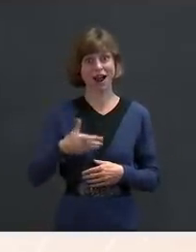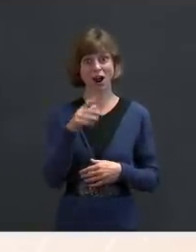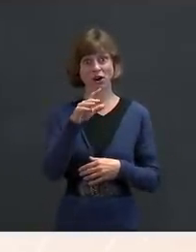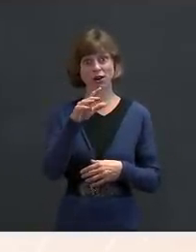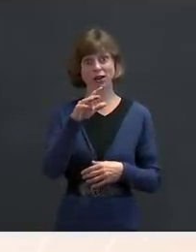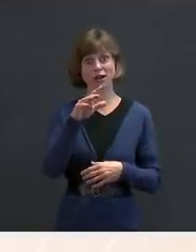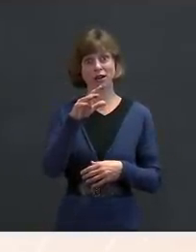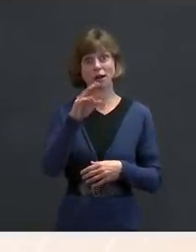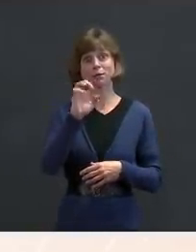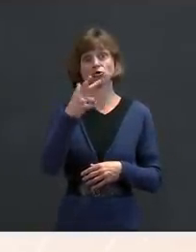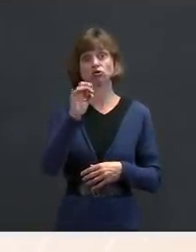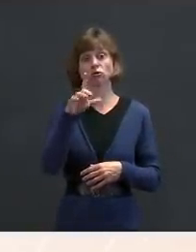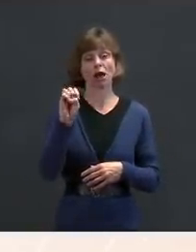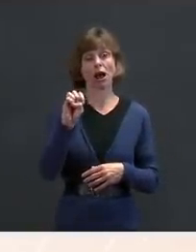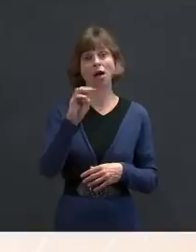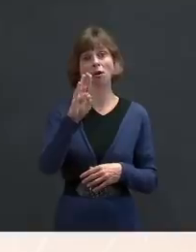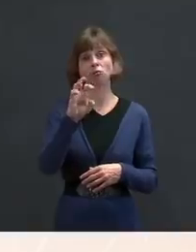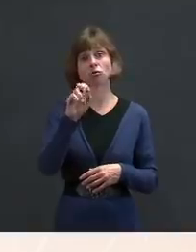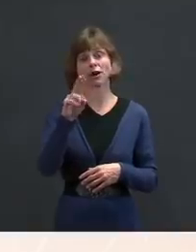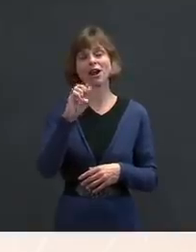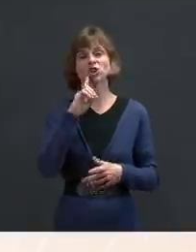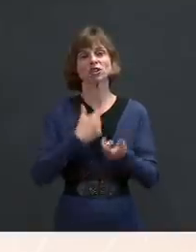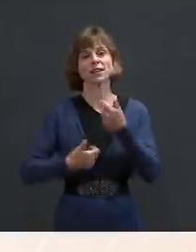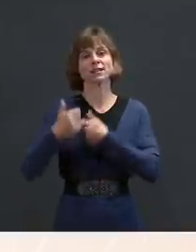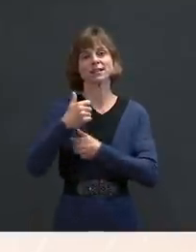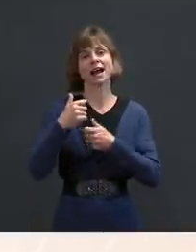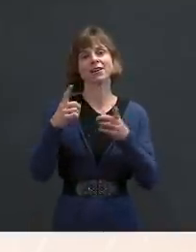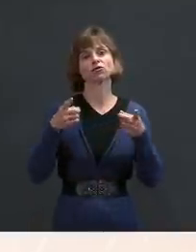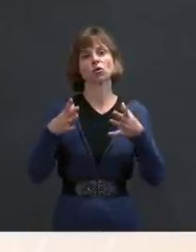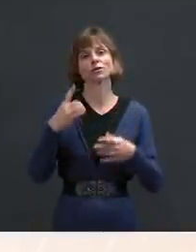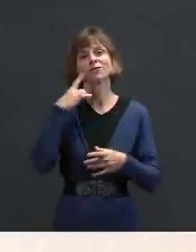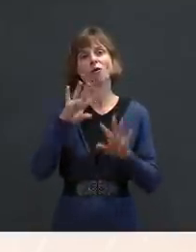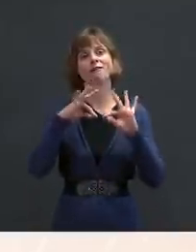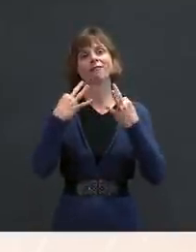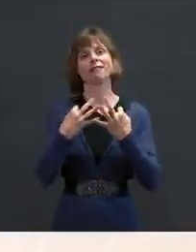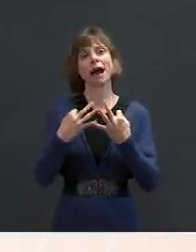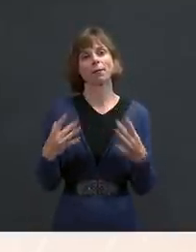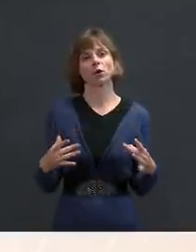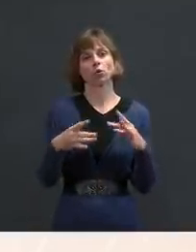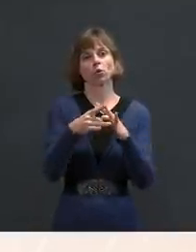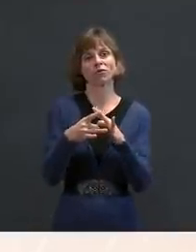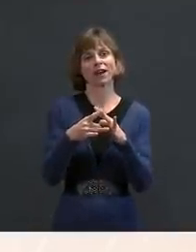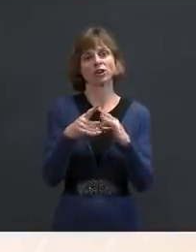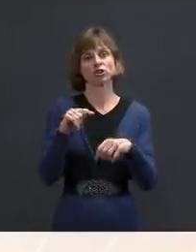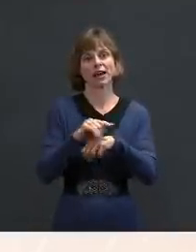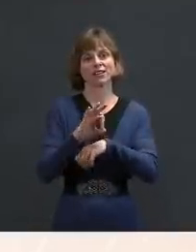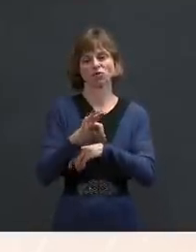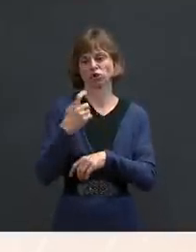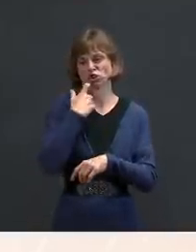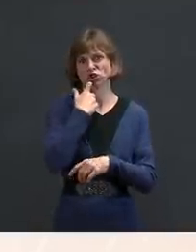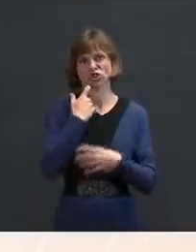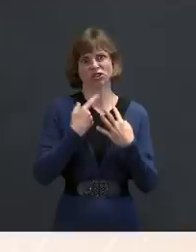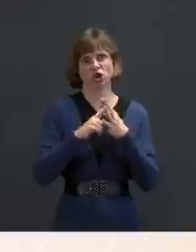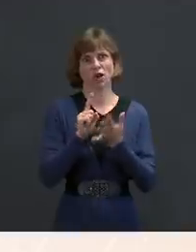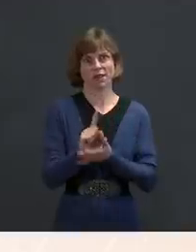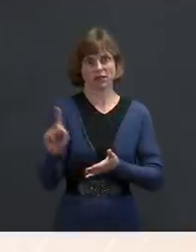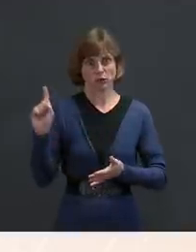as the Executive Director of the Family Reunification Task Force. She began late last week. Most recently she served